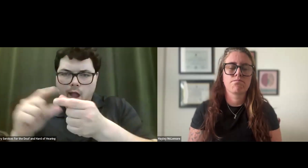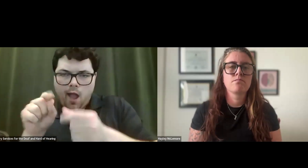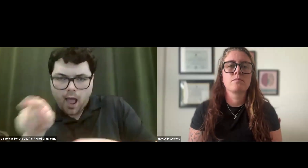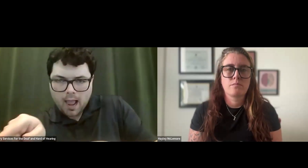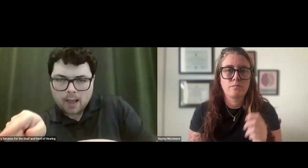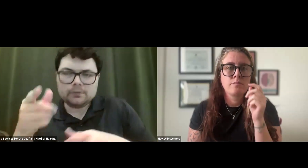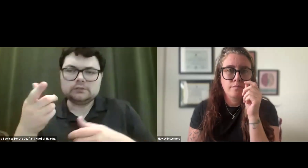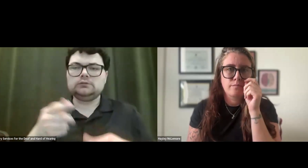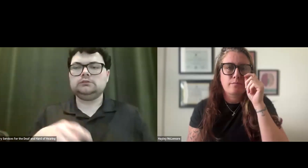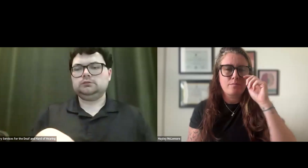or type in the chat.